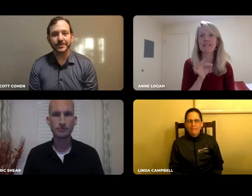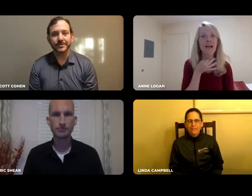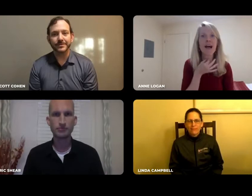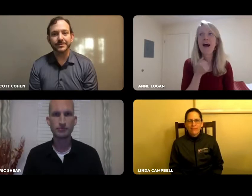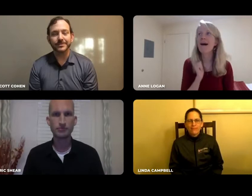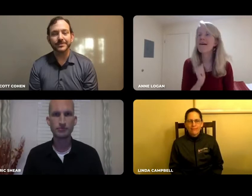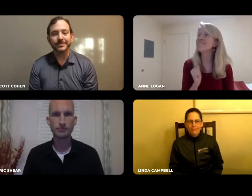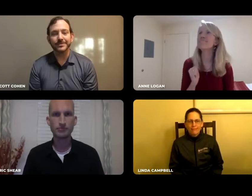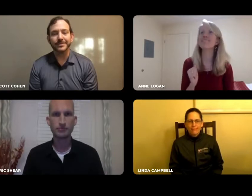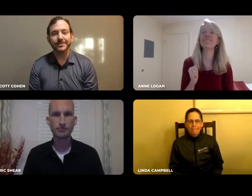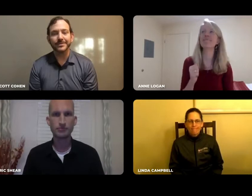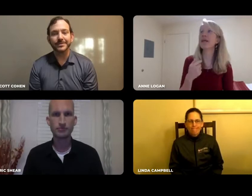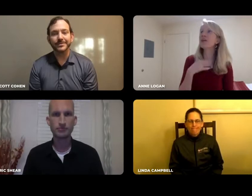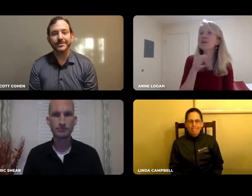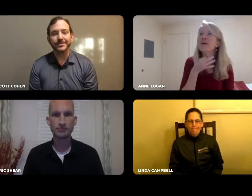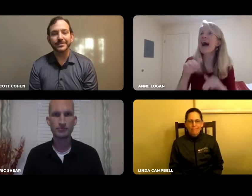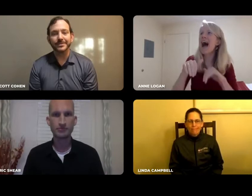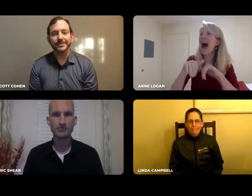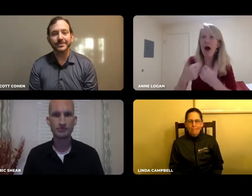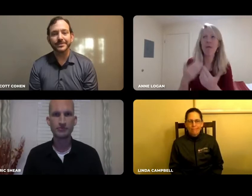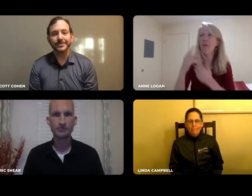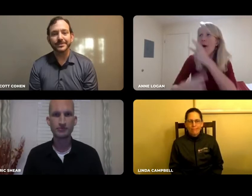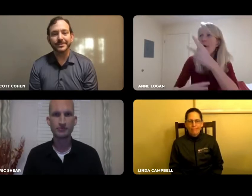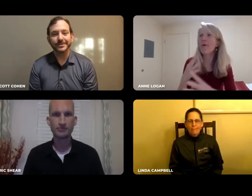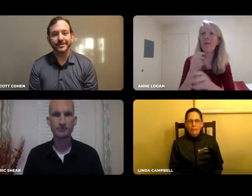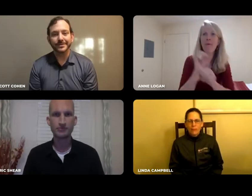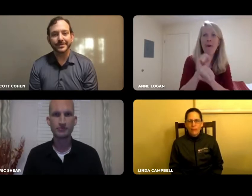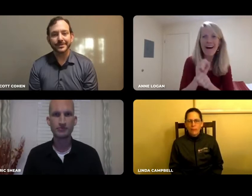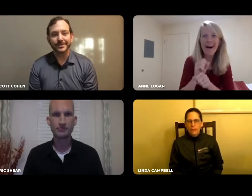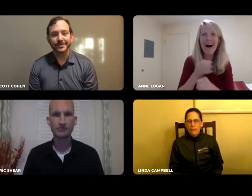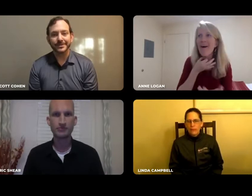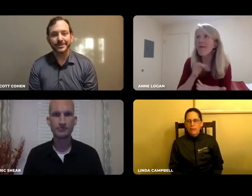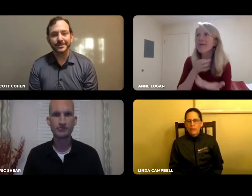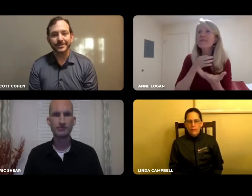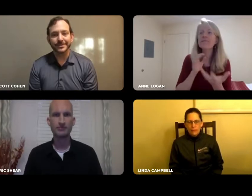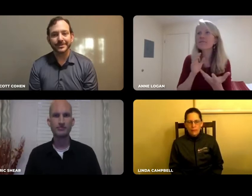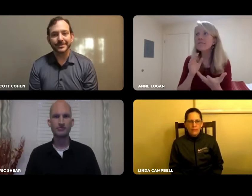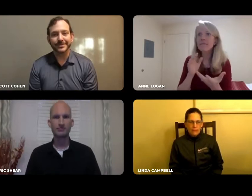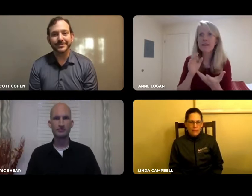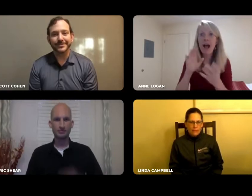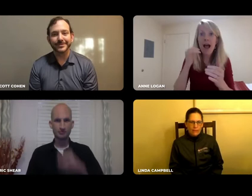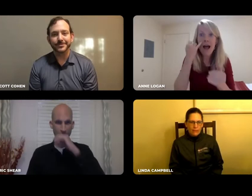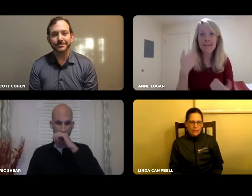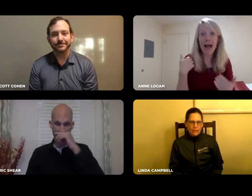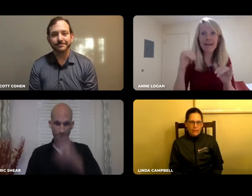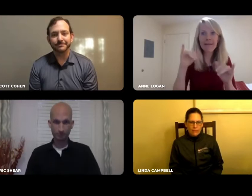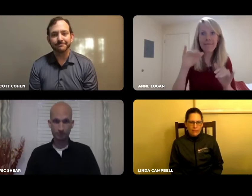My whole life and as a kid I was curious As to how the world works